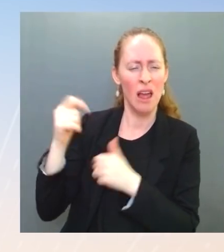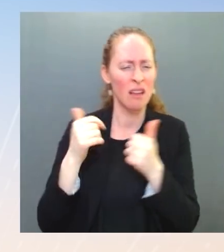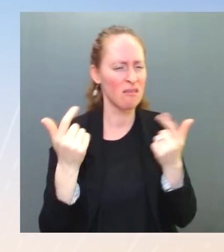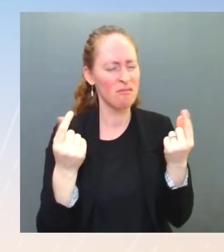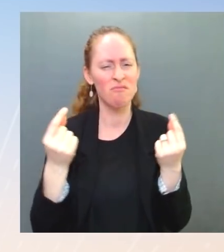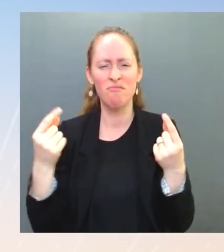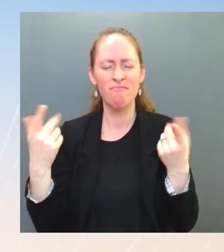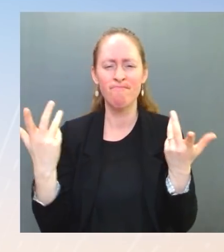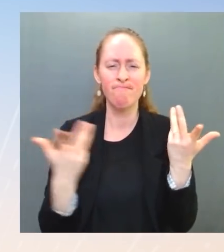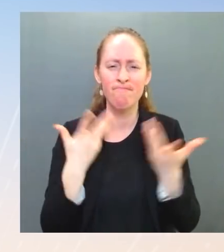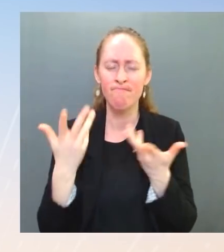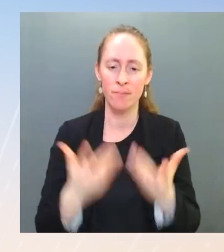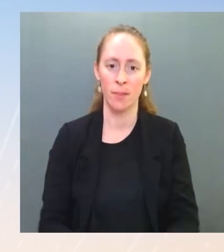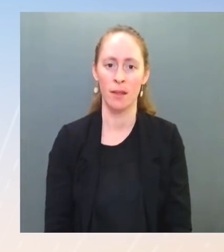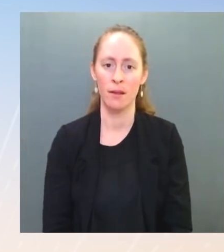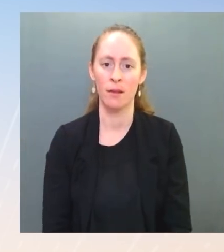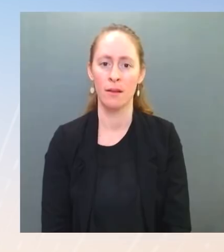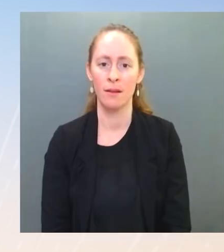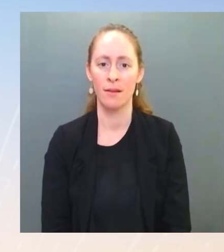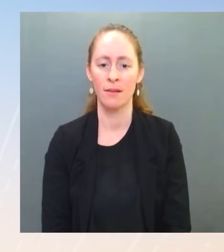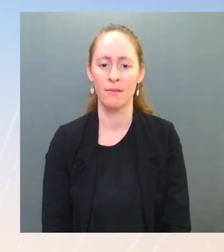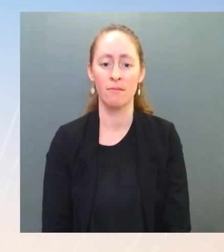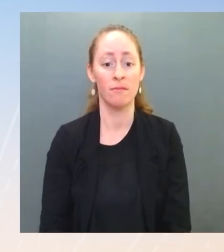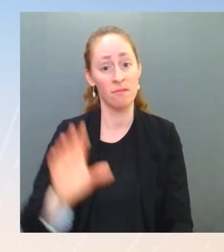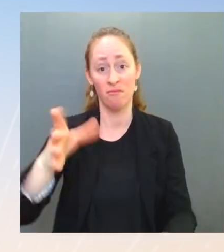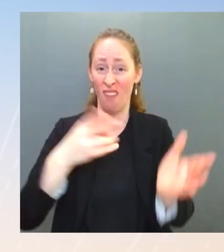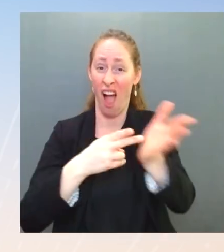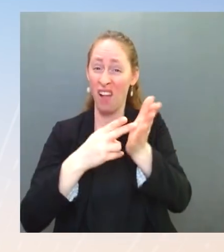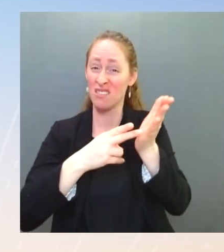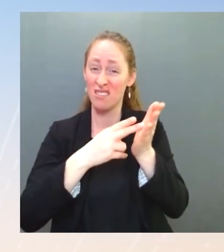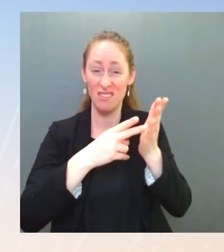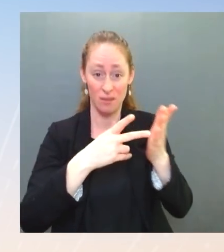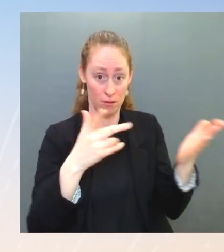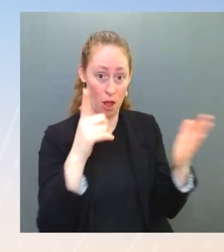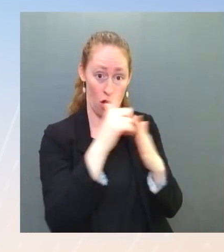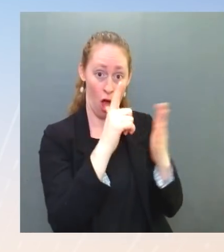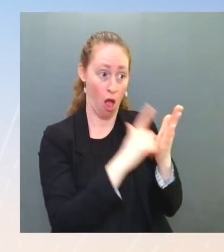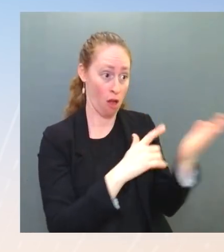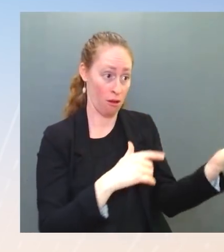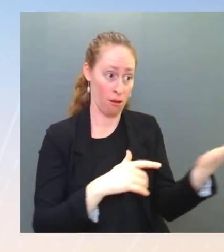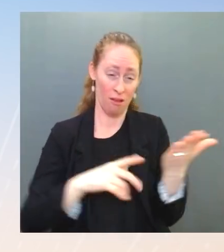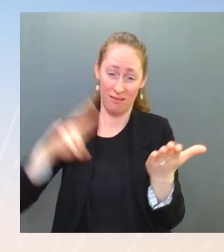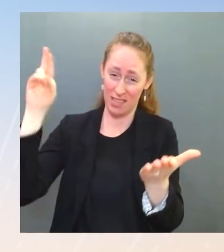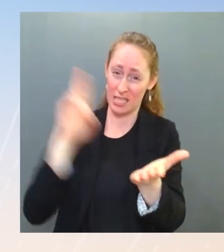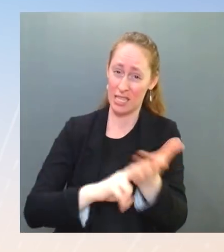That's something he has been a leader, a champion, an advocate for throughout his career. And also banning assault weapons.